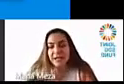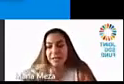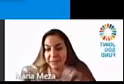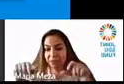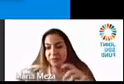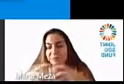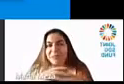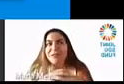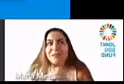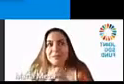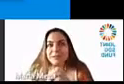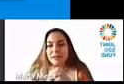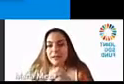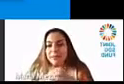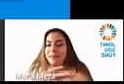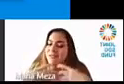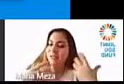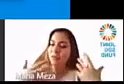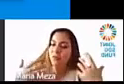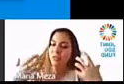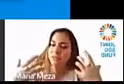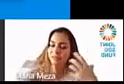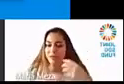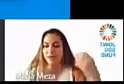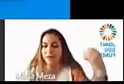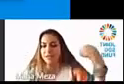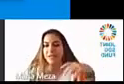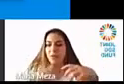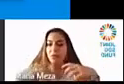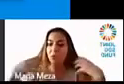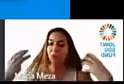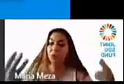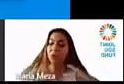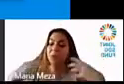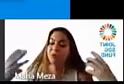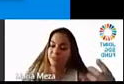the framework of seed capital to see if there is any initiative that as groups of